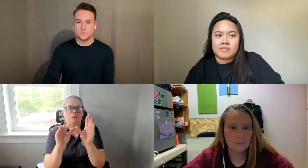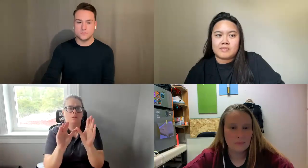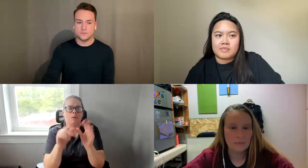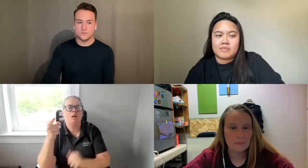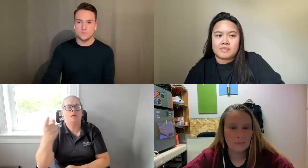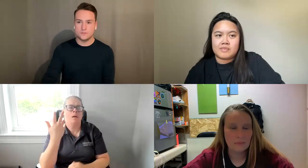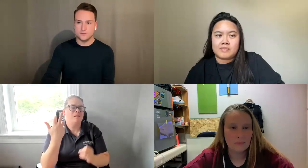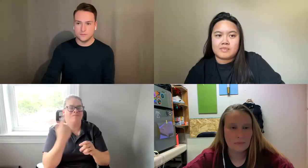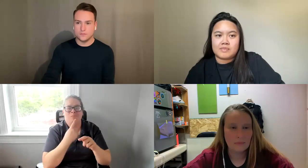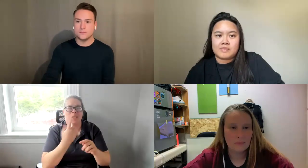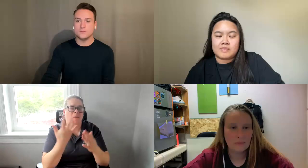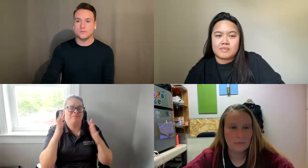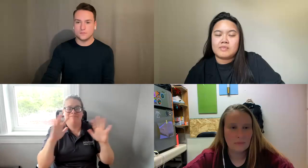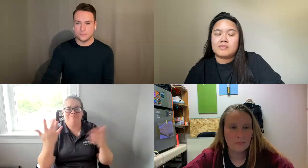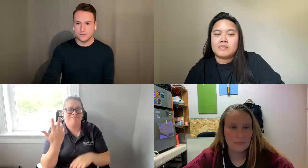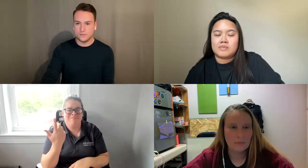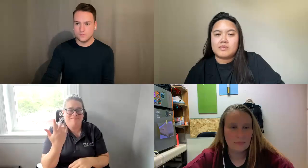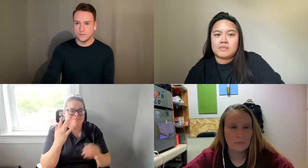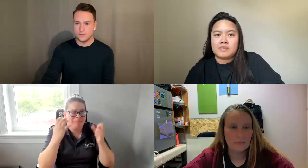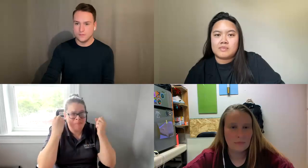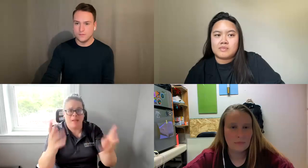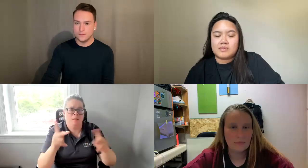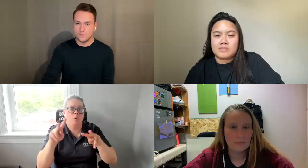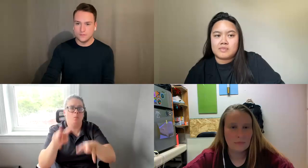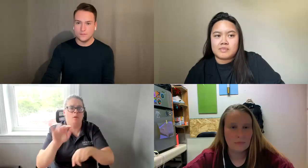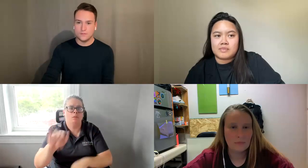It's called the Daily Moth.